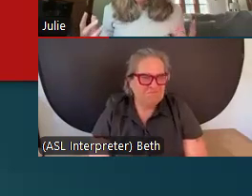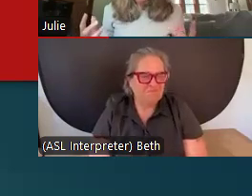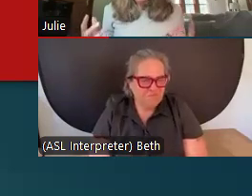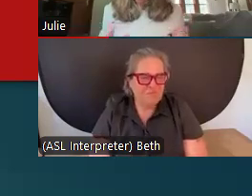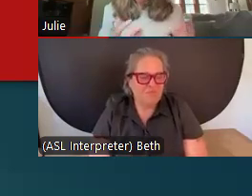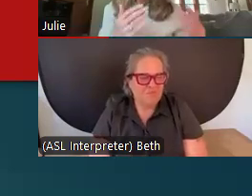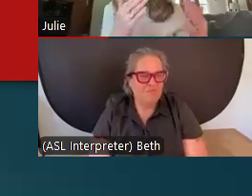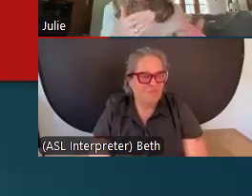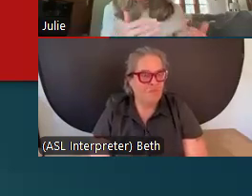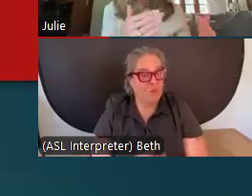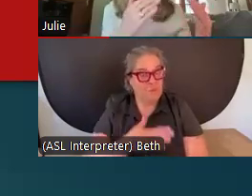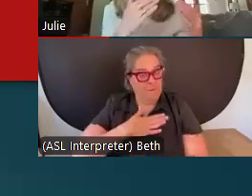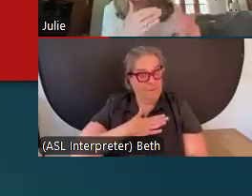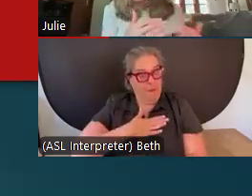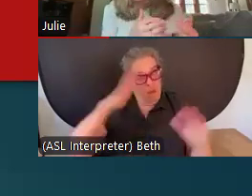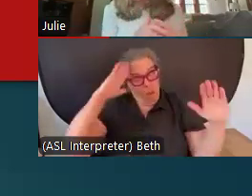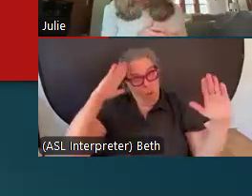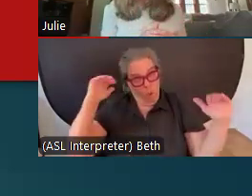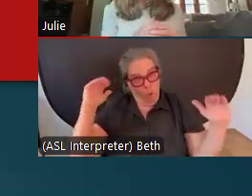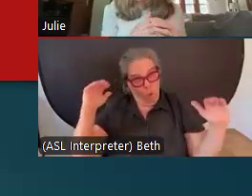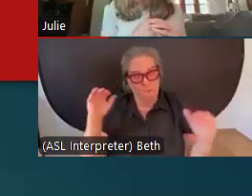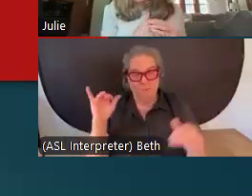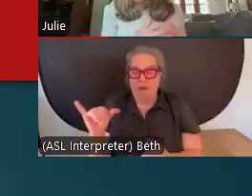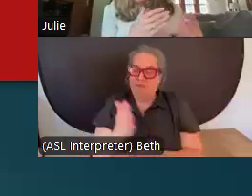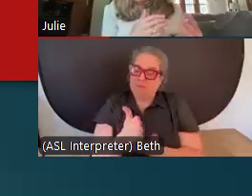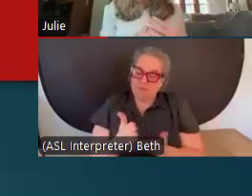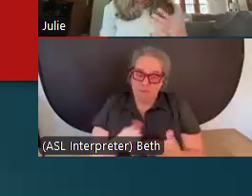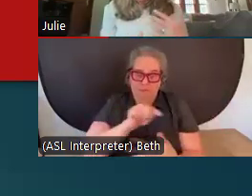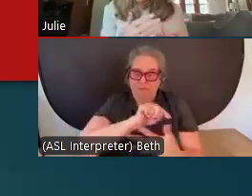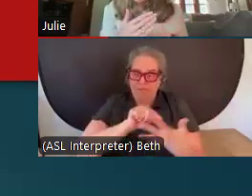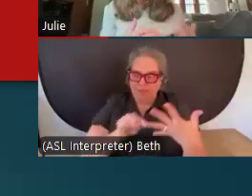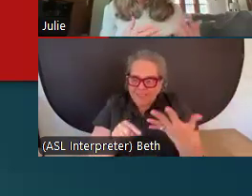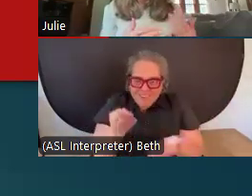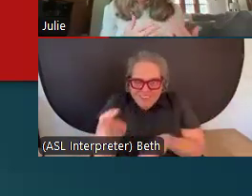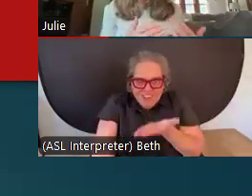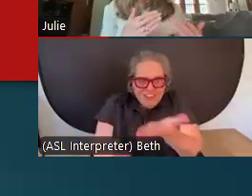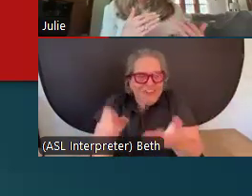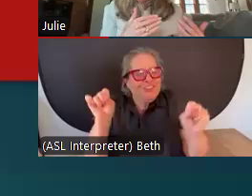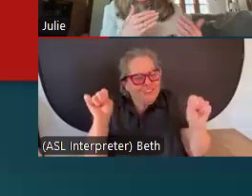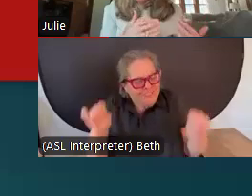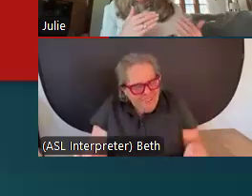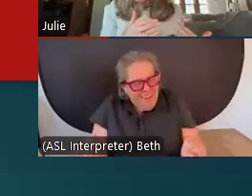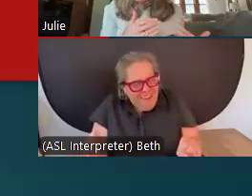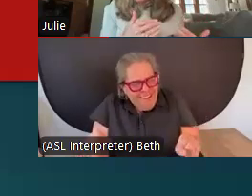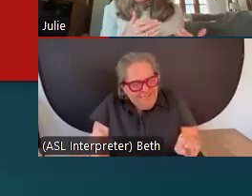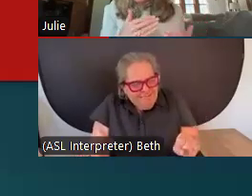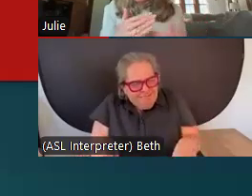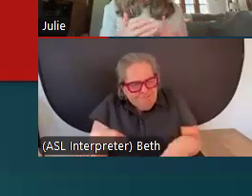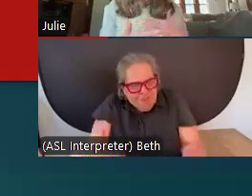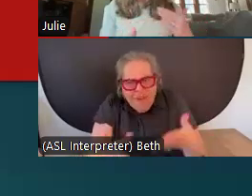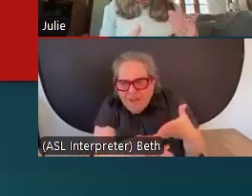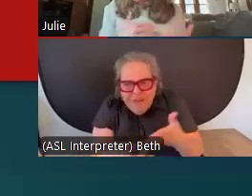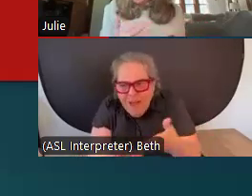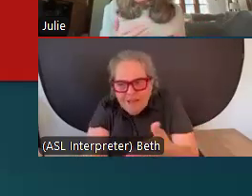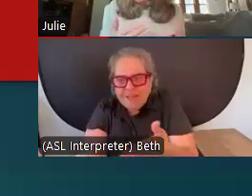So I'm hoping that some of these suggestions that I've given you can help you get to a better place.